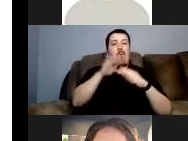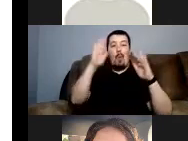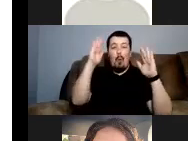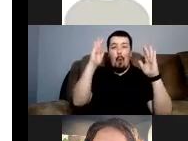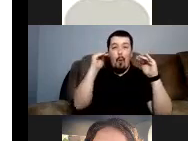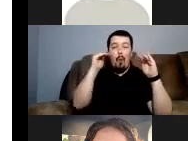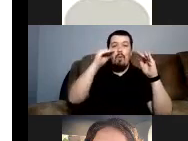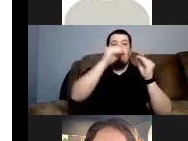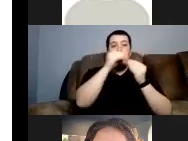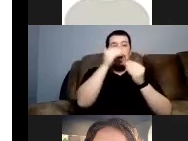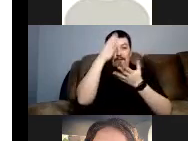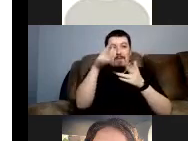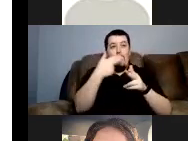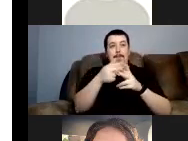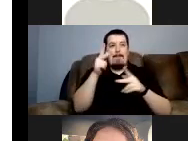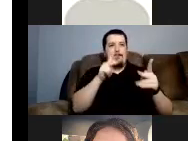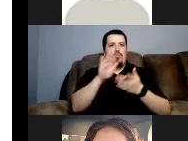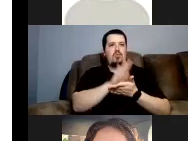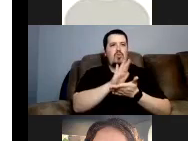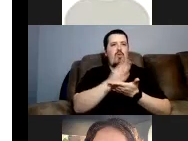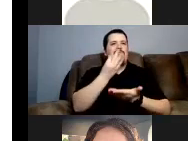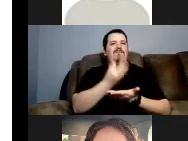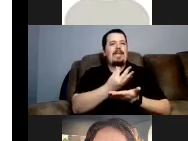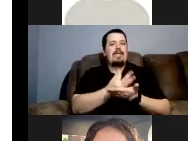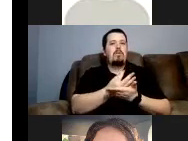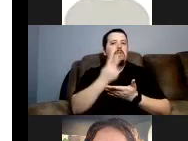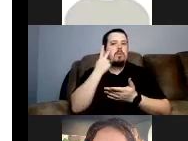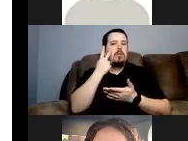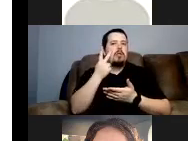information about public school funding. So we really get insight into what the Governor's thinking